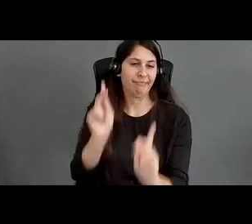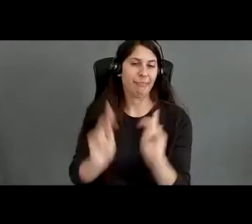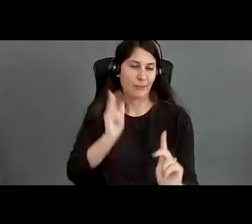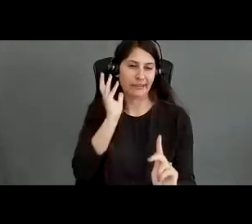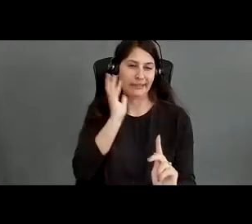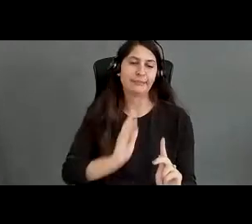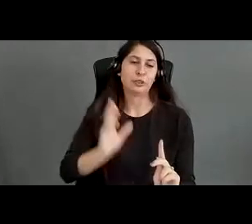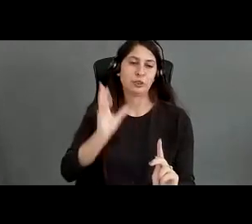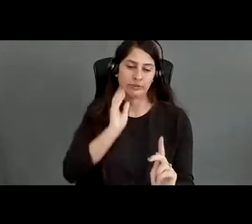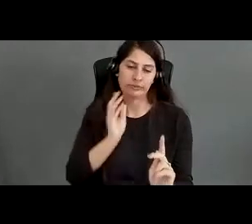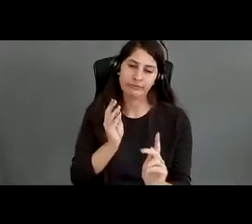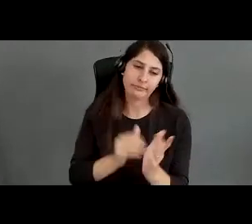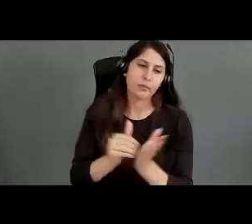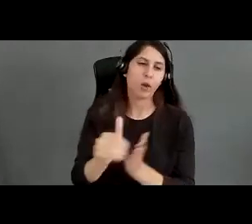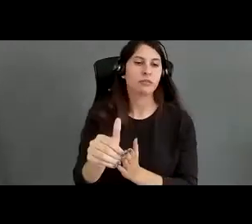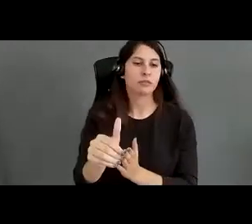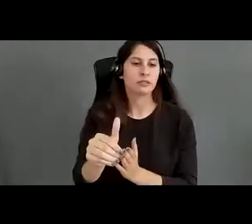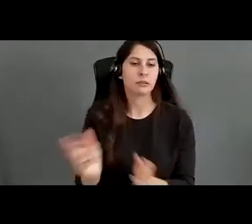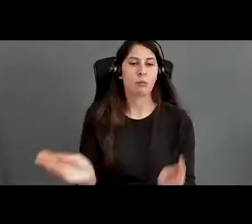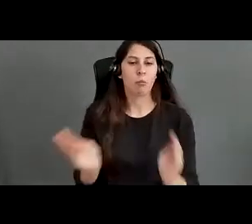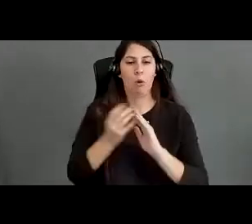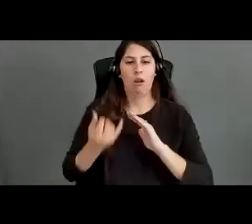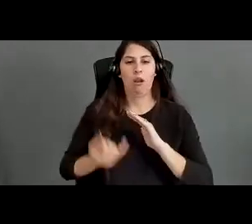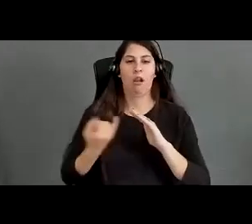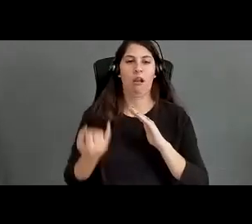and being more isolated, while they were having them.